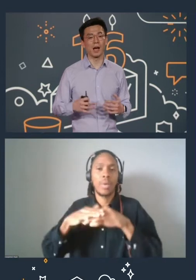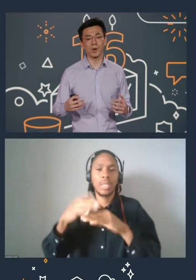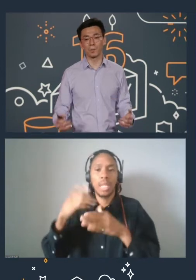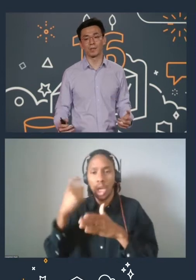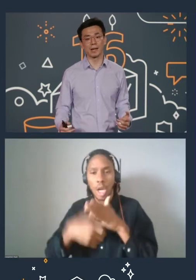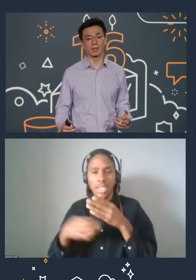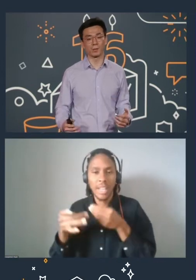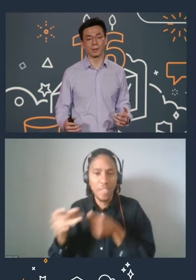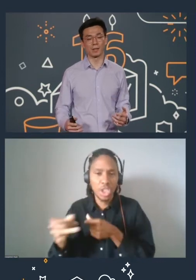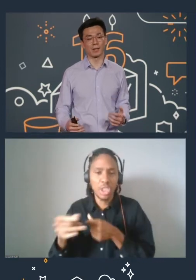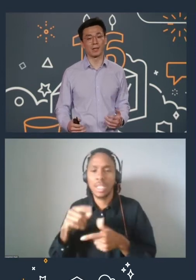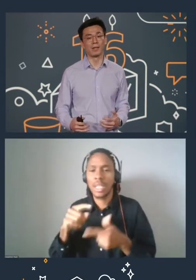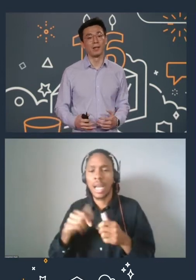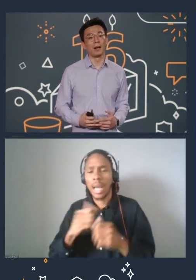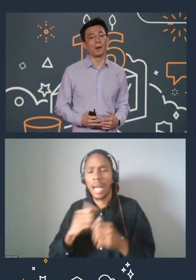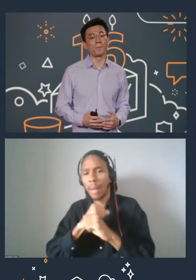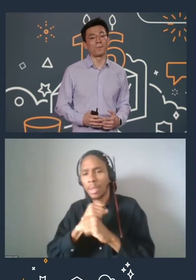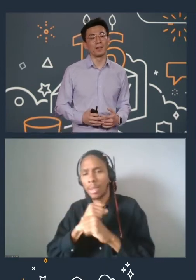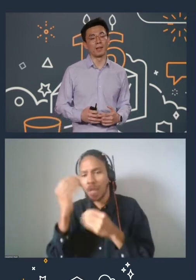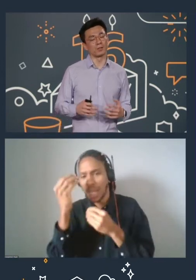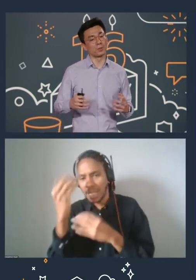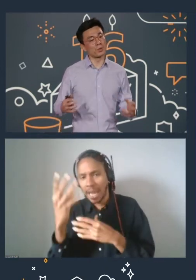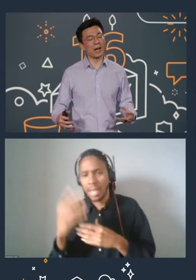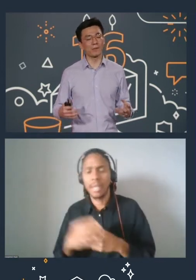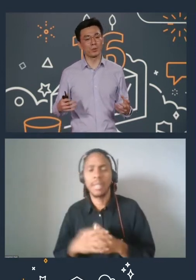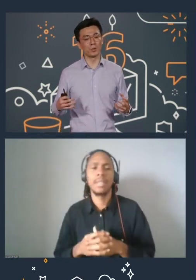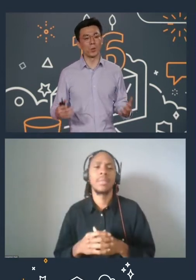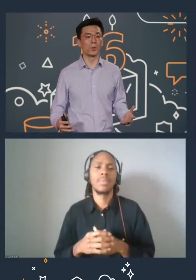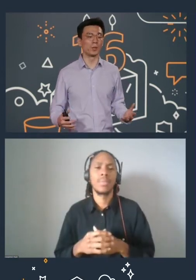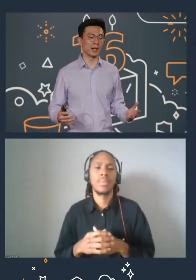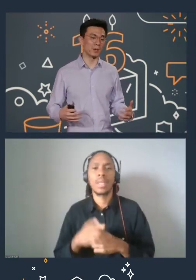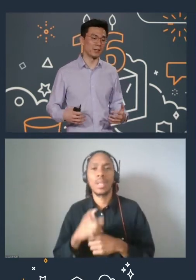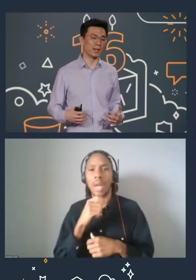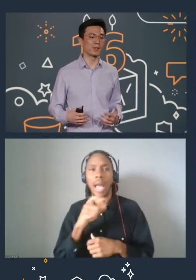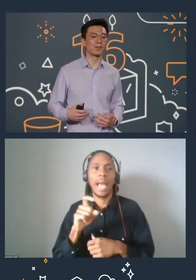how to protect your data. So you don't have to go through the documentations